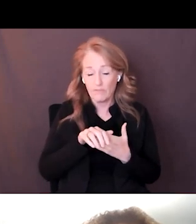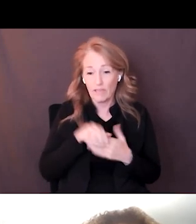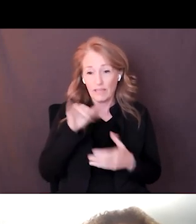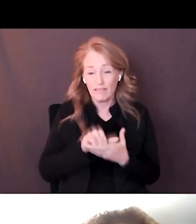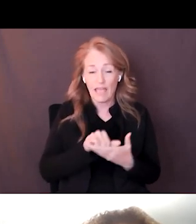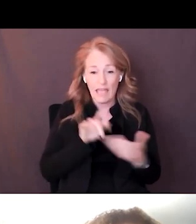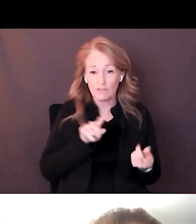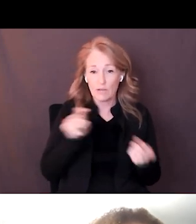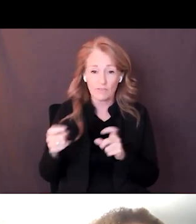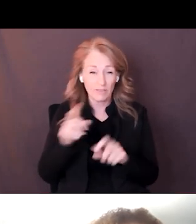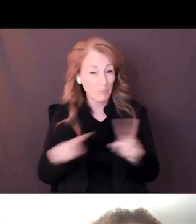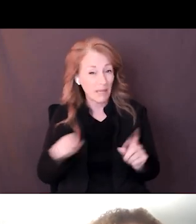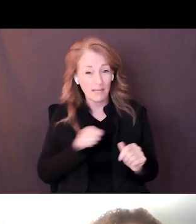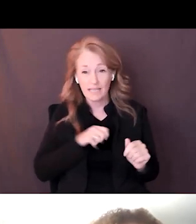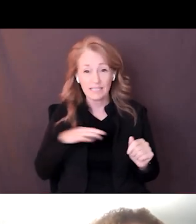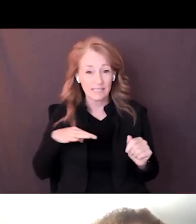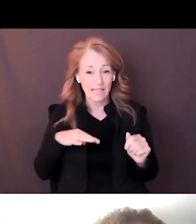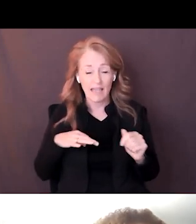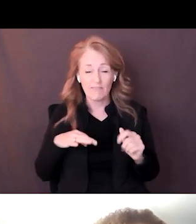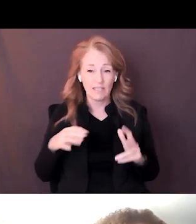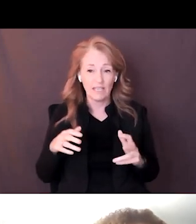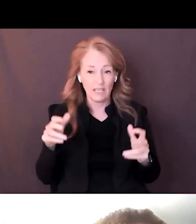STAFFING SOMETHING WITH THE FIRE HOUSE MODEL WITH THE FUNDING AND